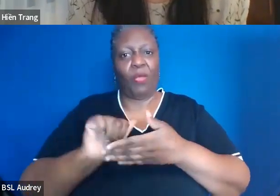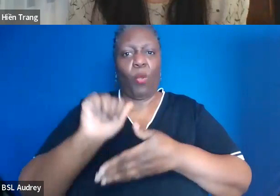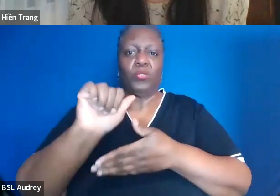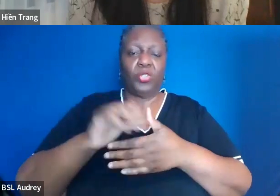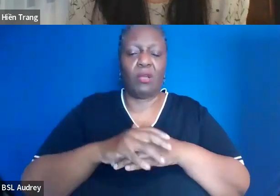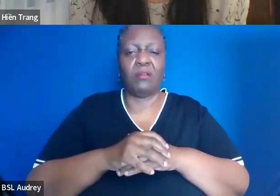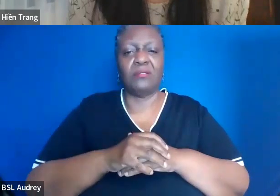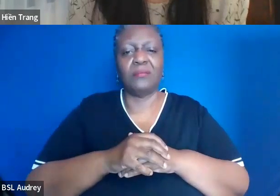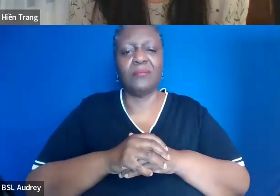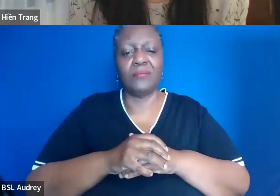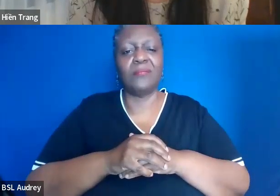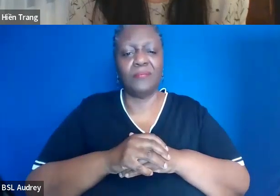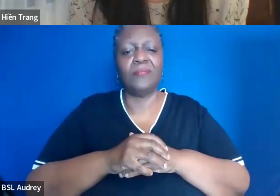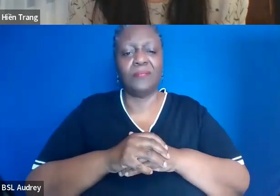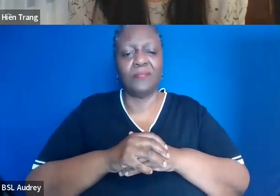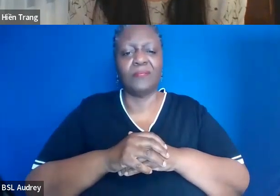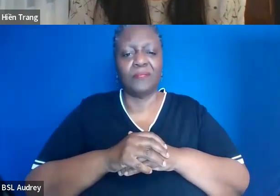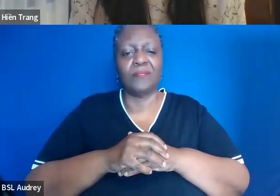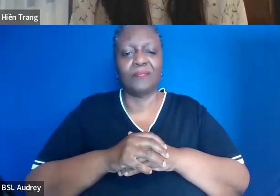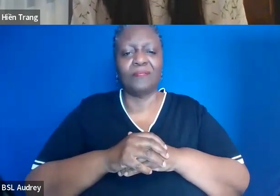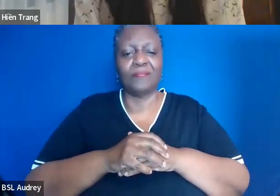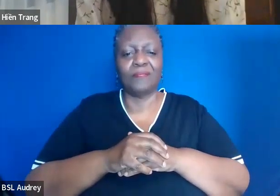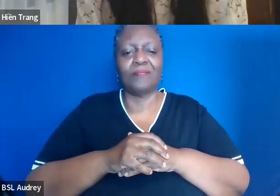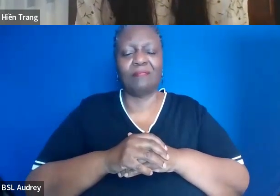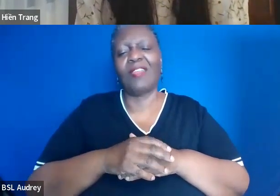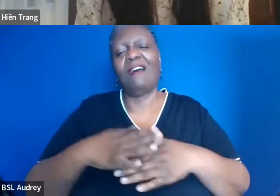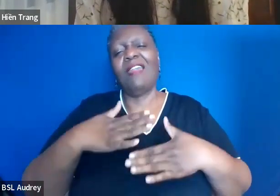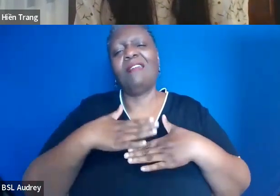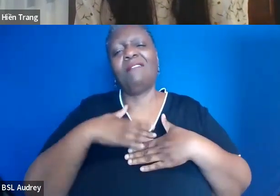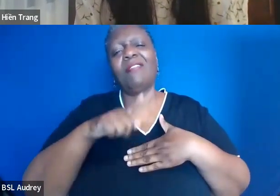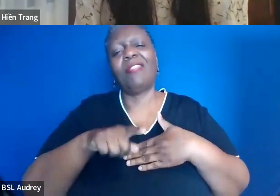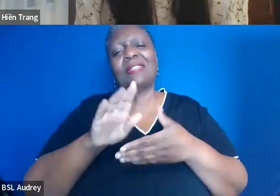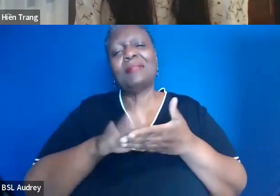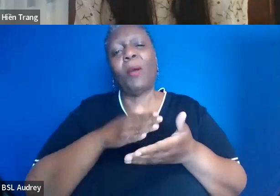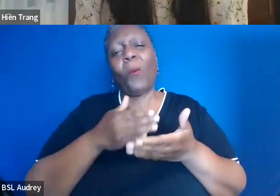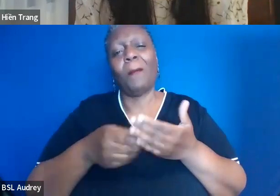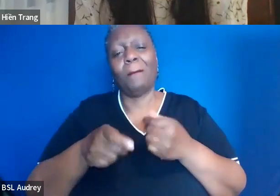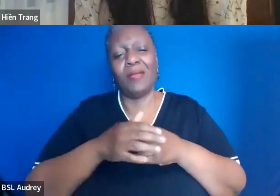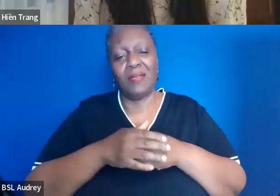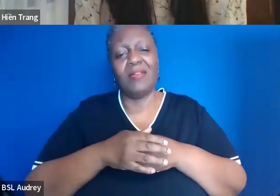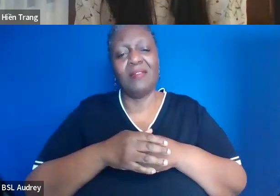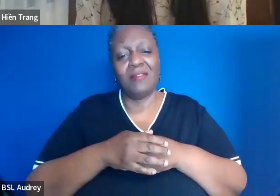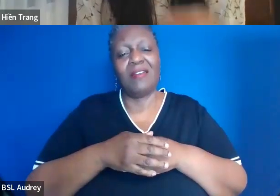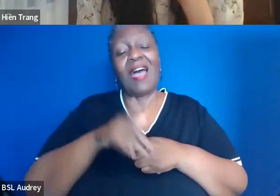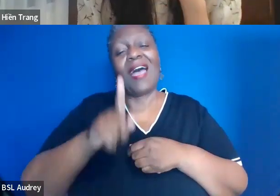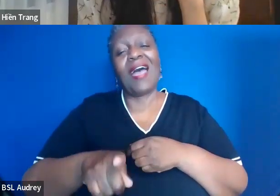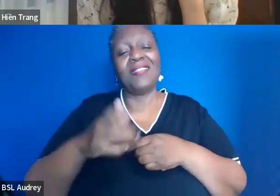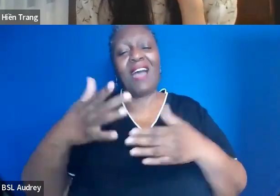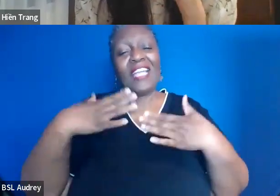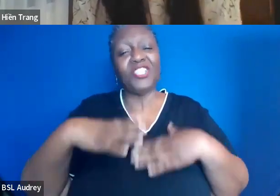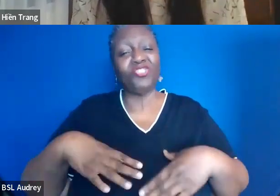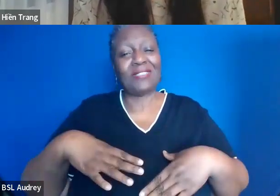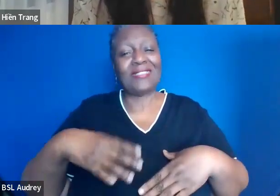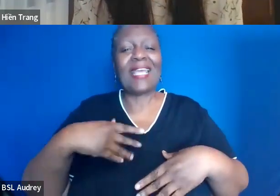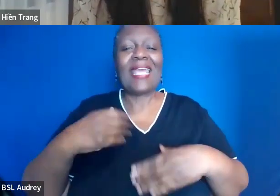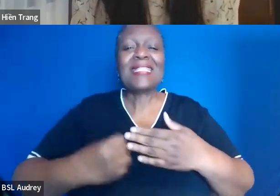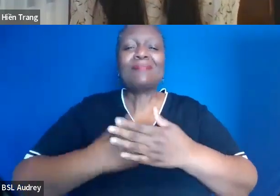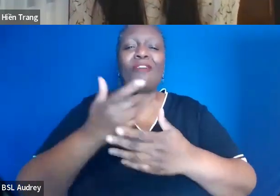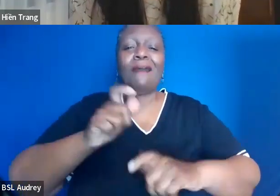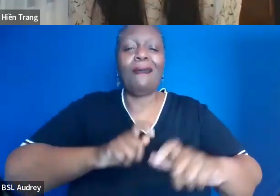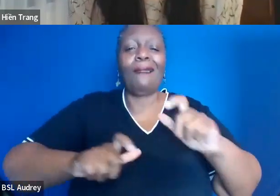um so yeah this I love this poem and I dressed in spring colors too to kind of match that today